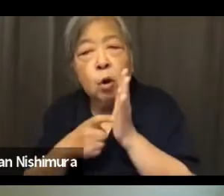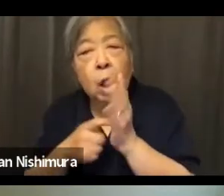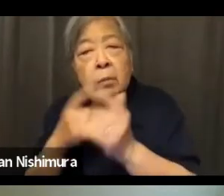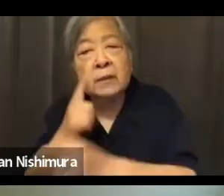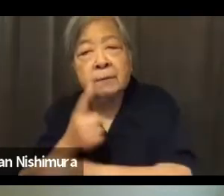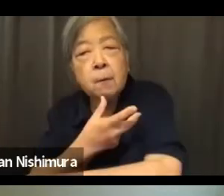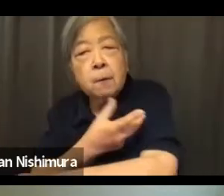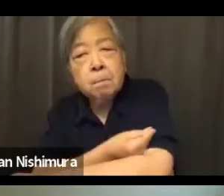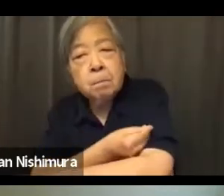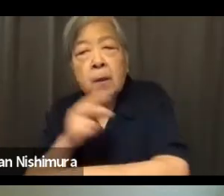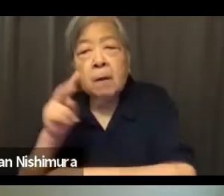in that country?